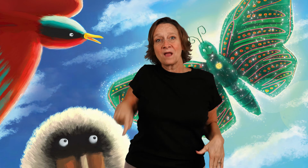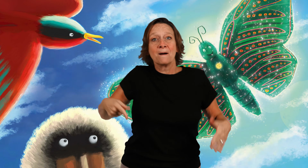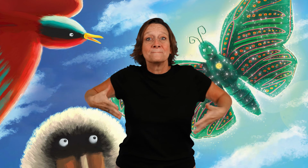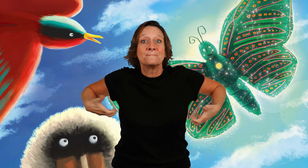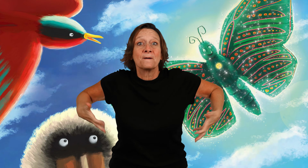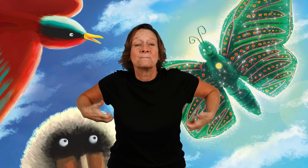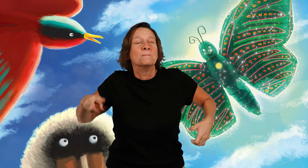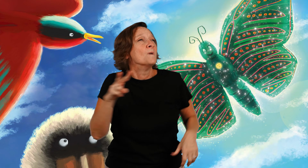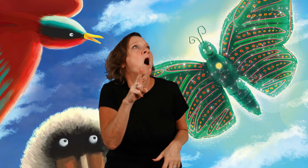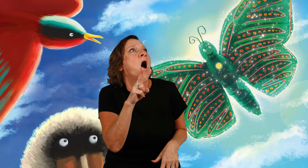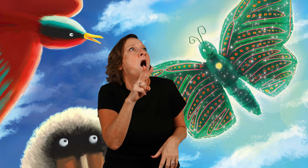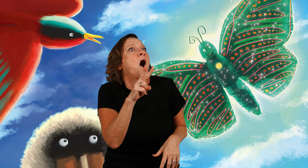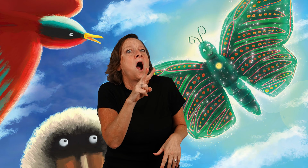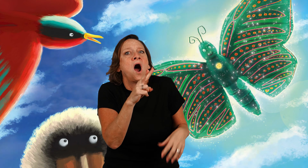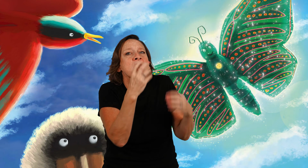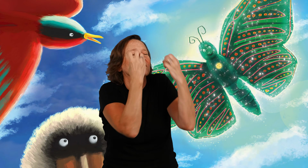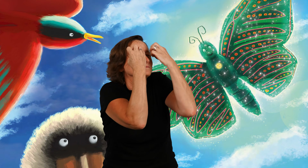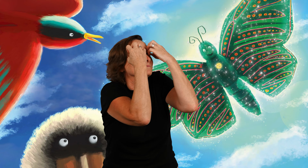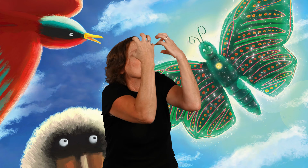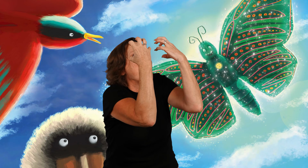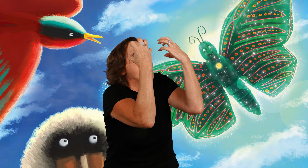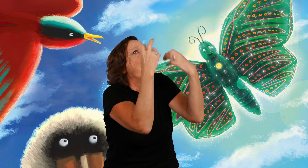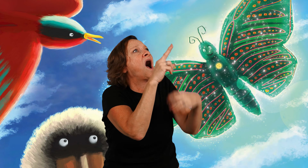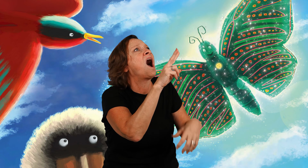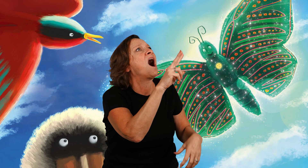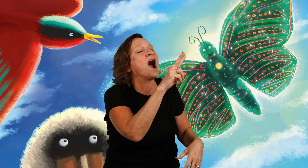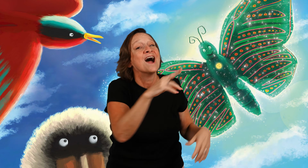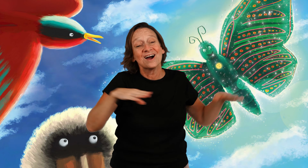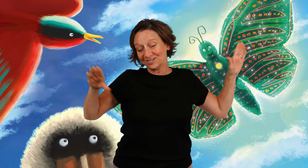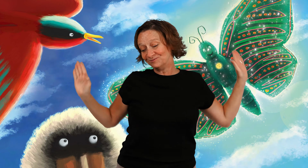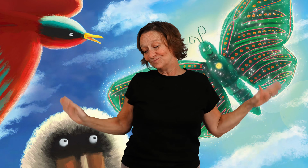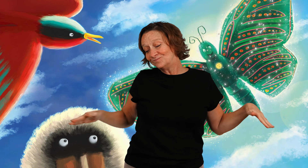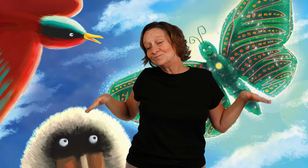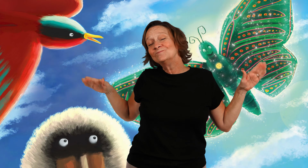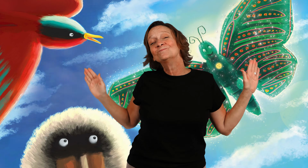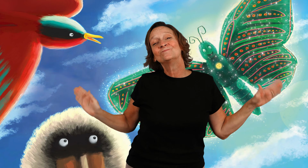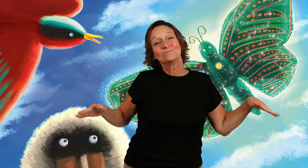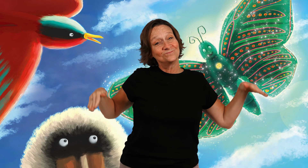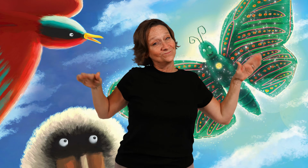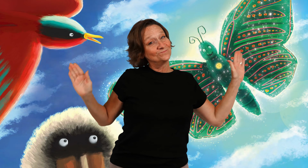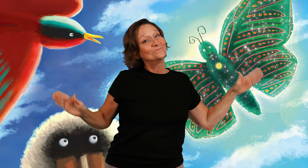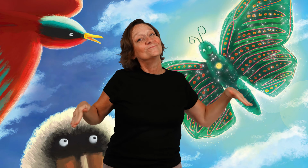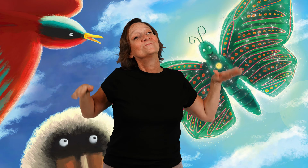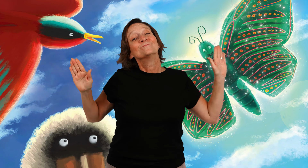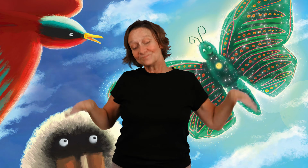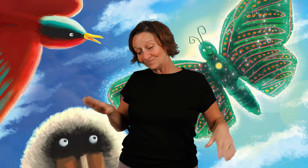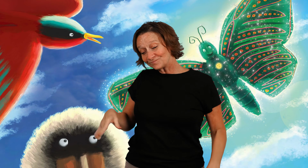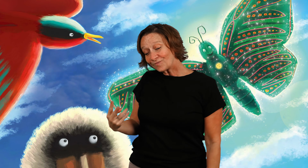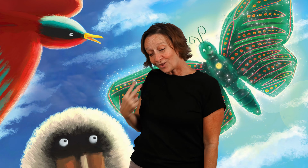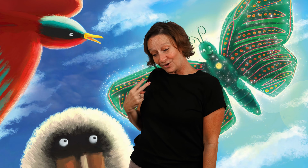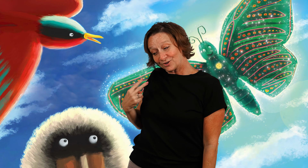And Baboon’s eyes popped out of his head as that first Butterfly flew by and said,